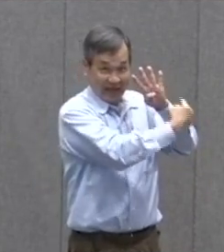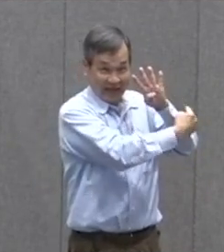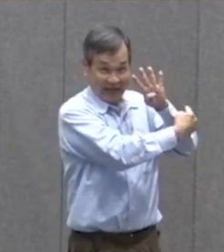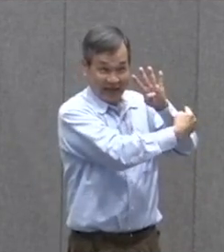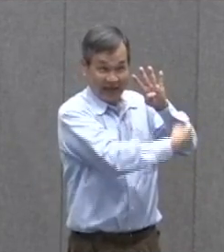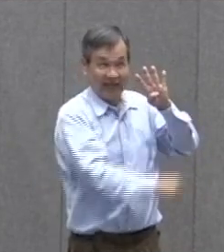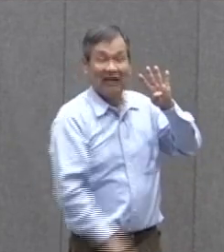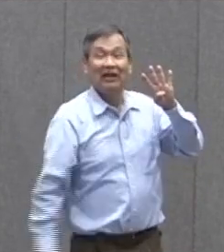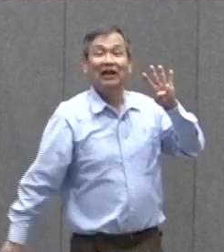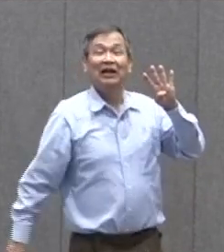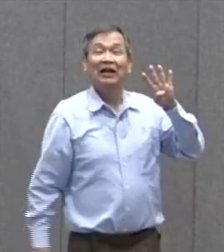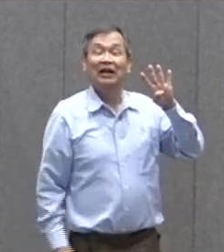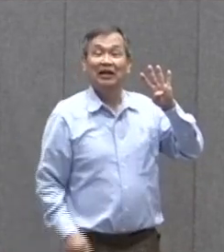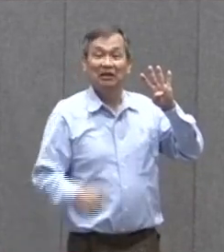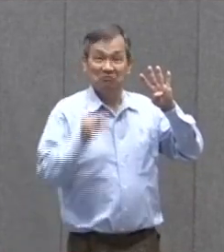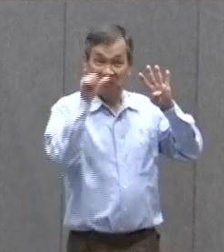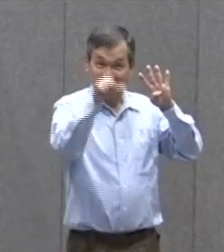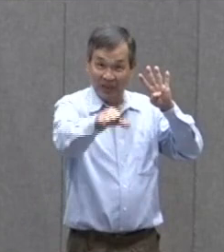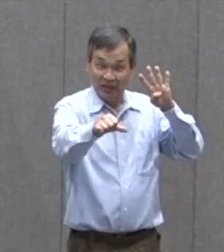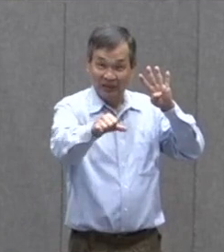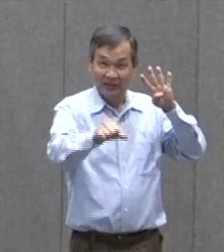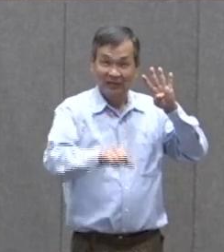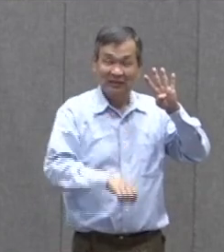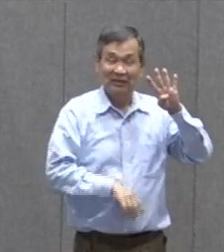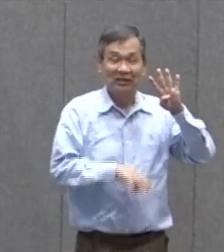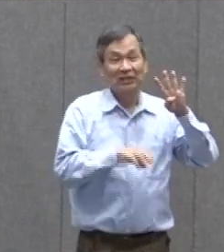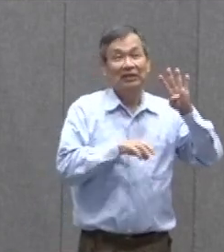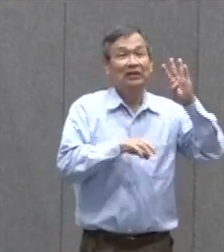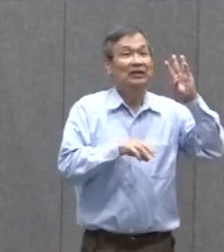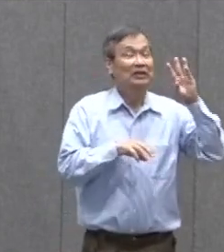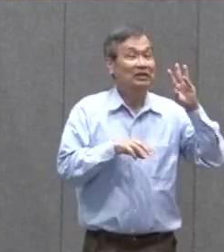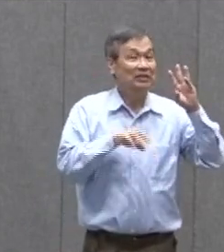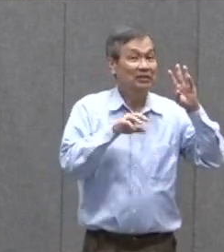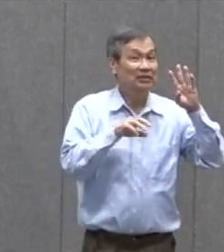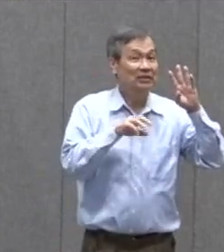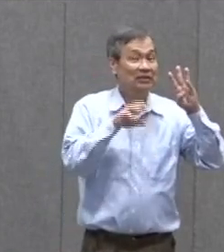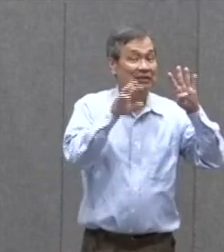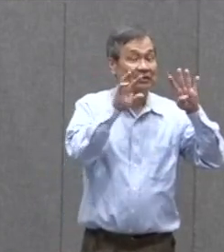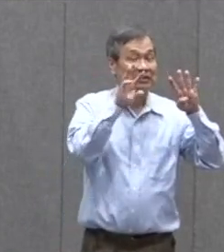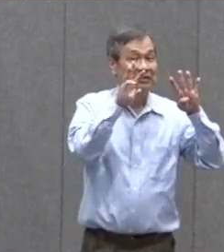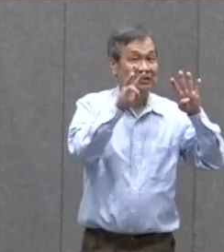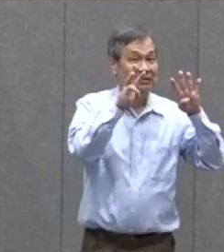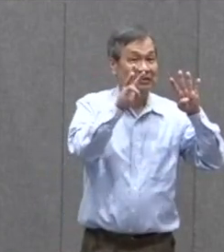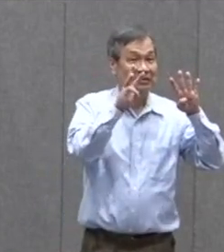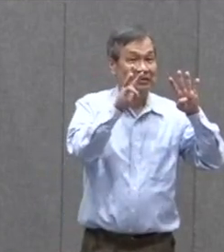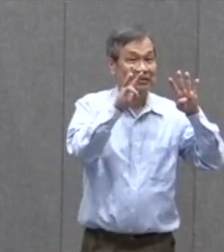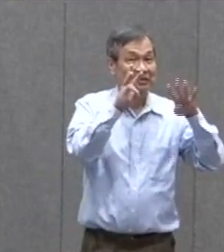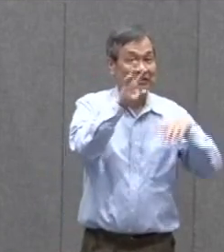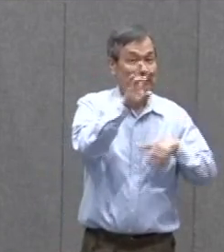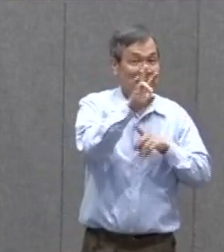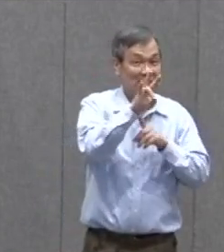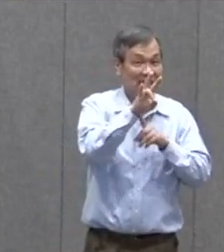Then I'm going to continue. Six, seven, eight, nine.